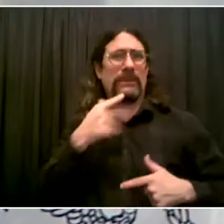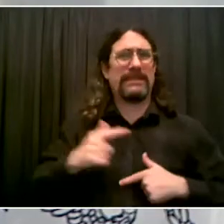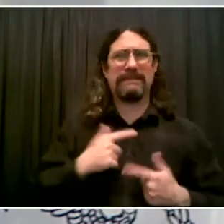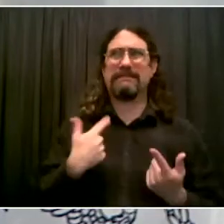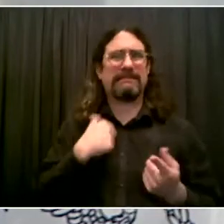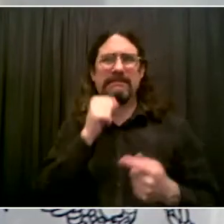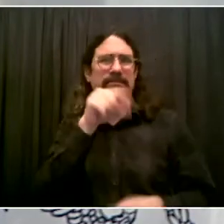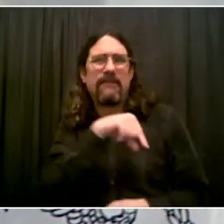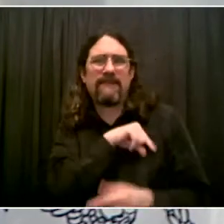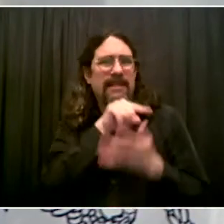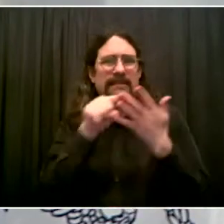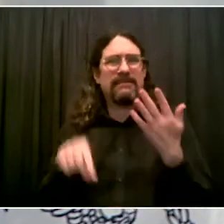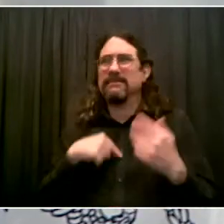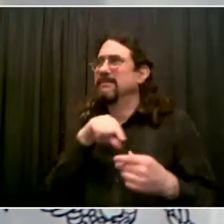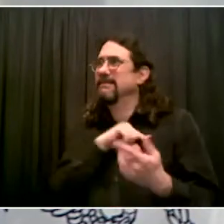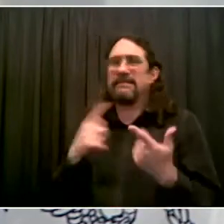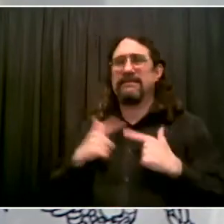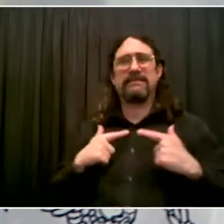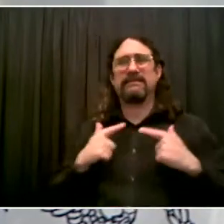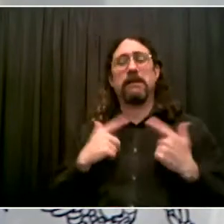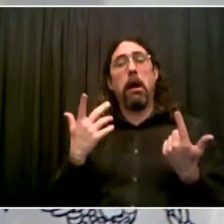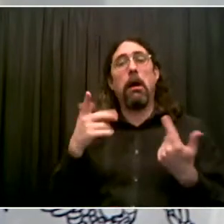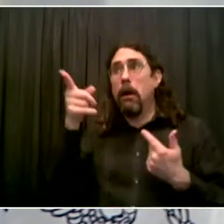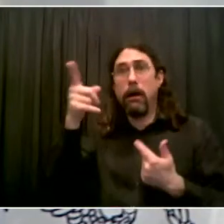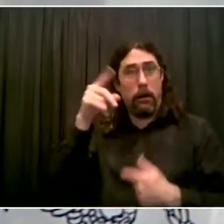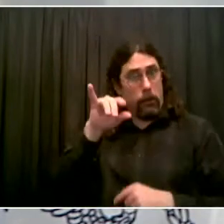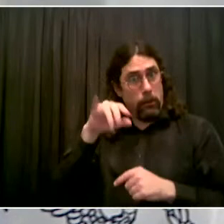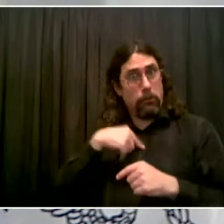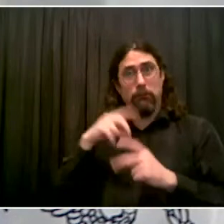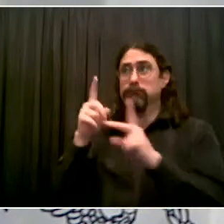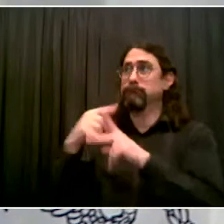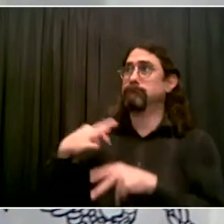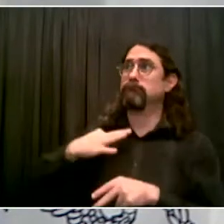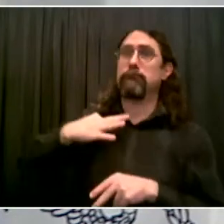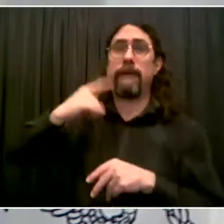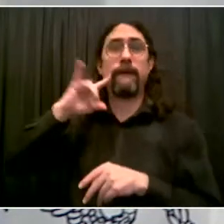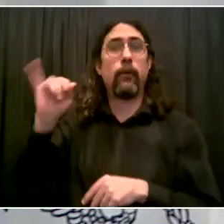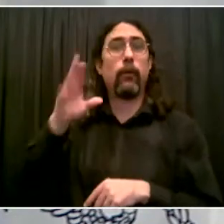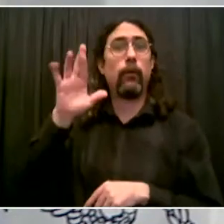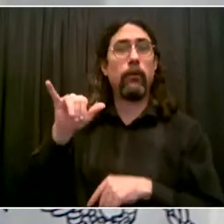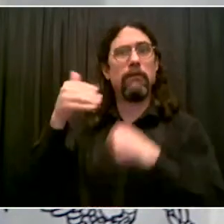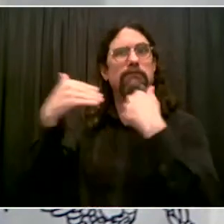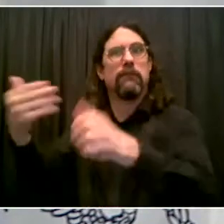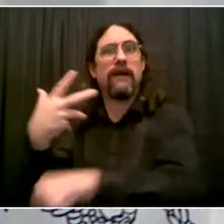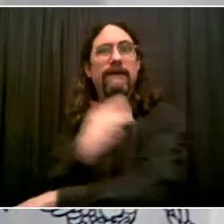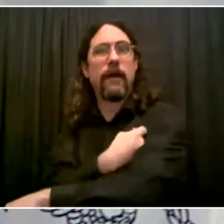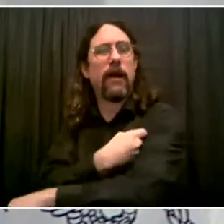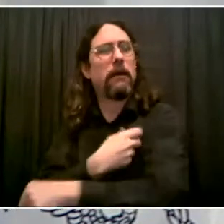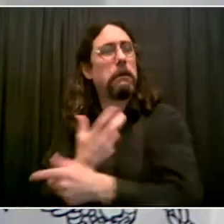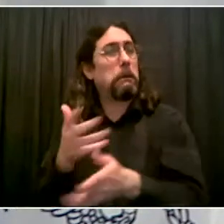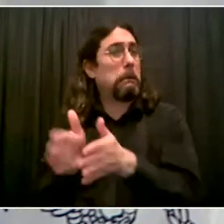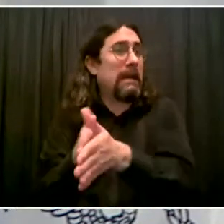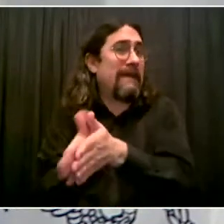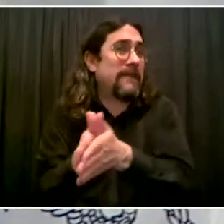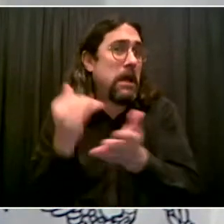THE RESOURCES TO